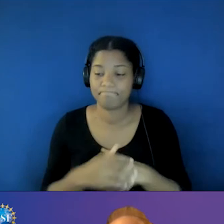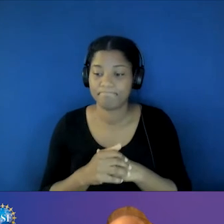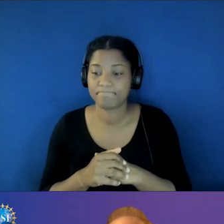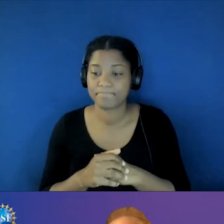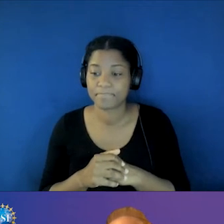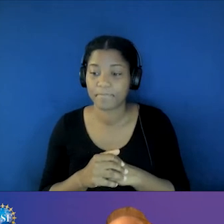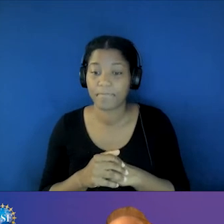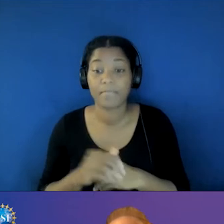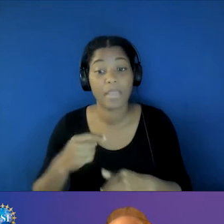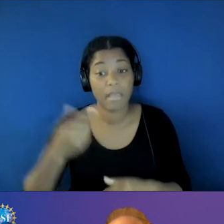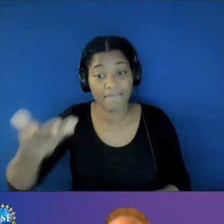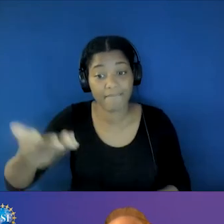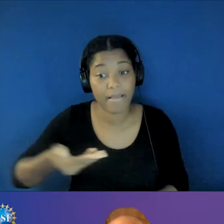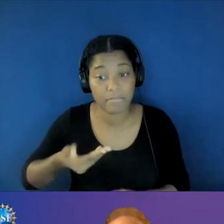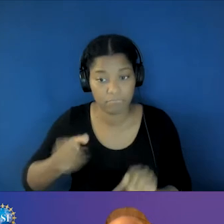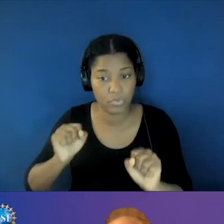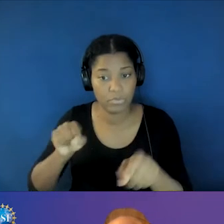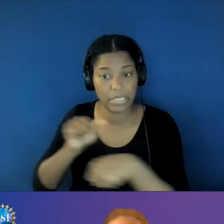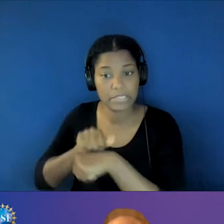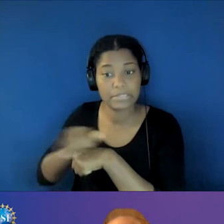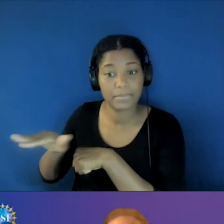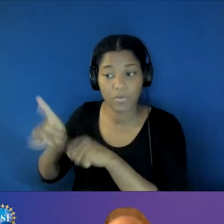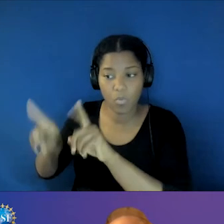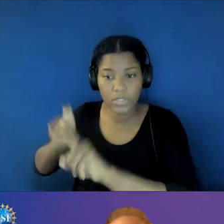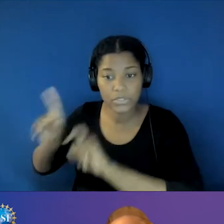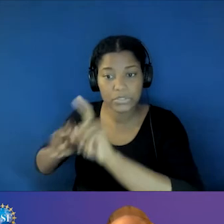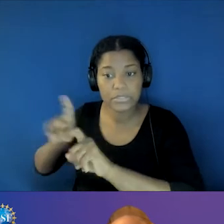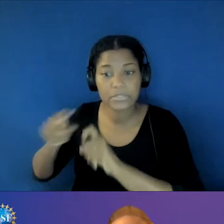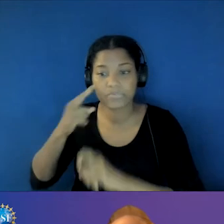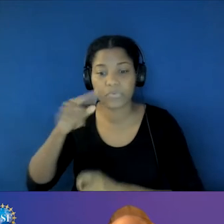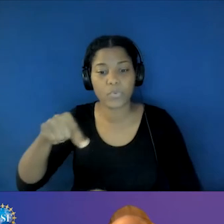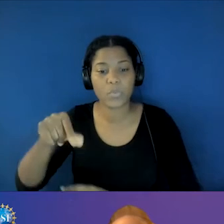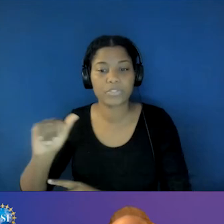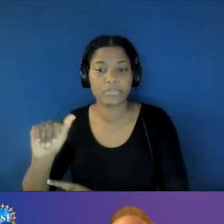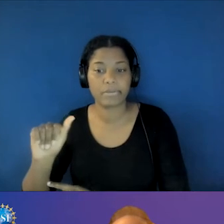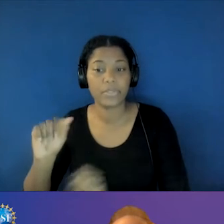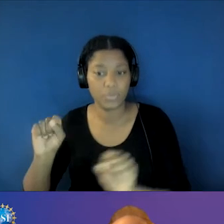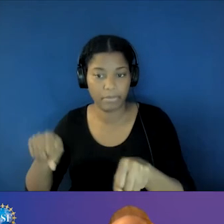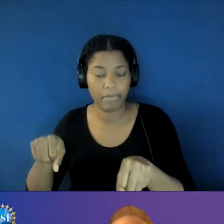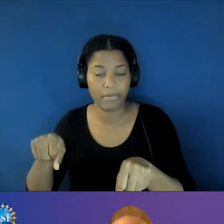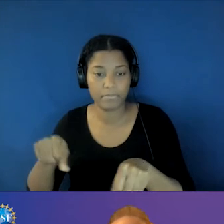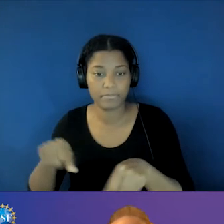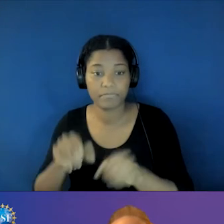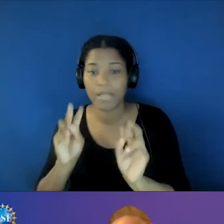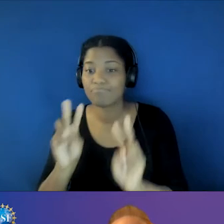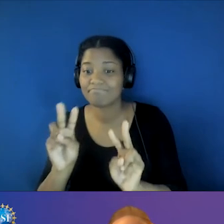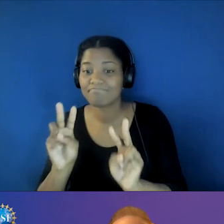And, invite you to submit, questions in the Q&A. And, I look forward to seeing many,